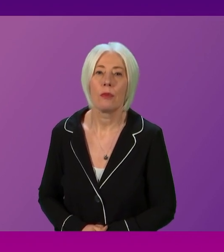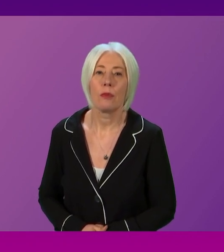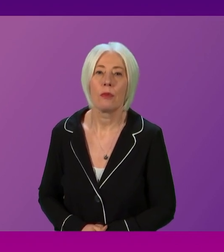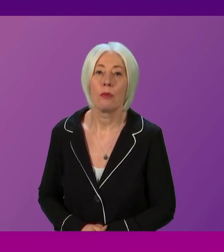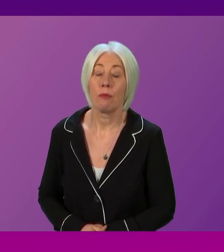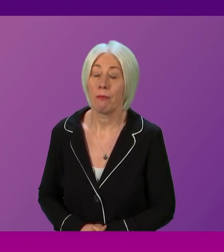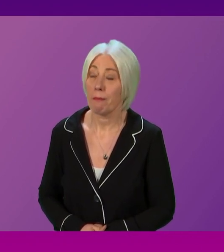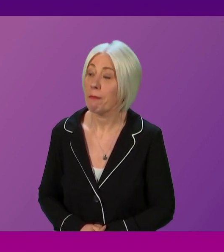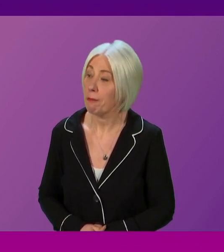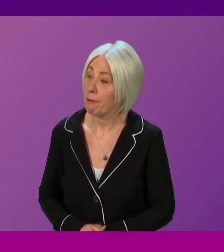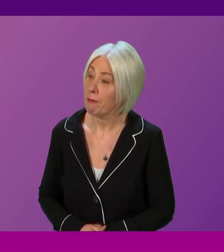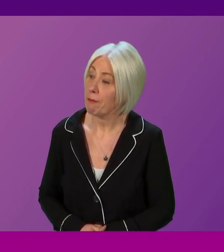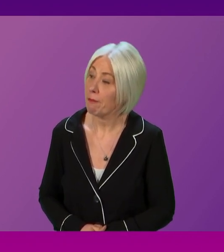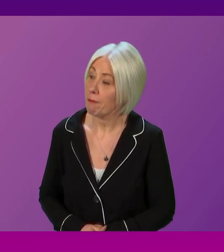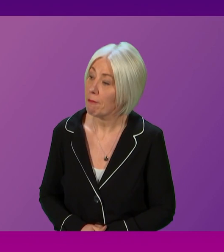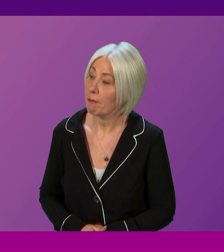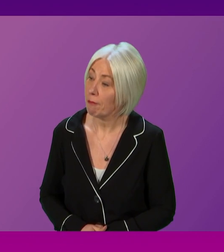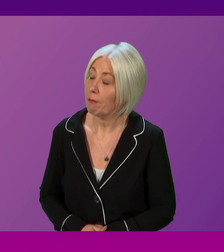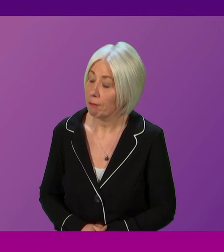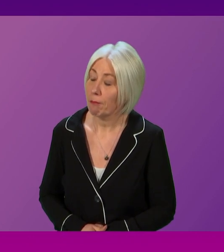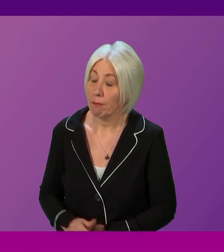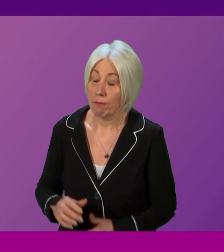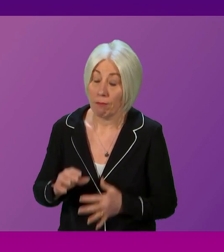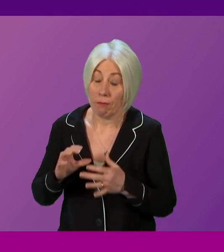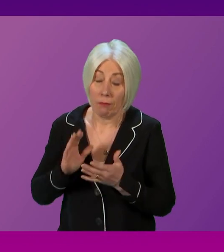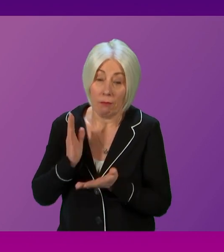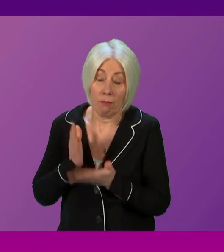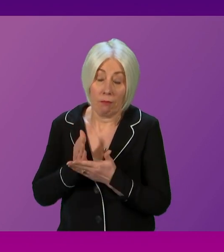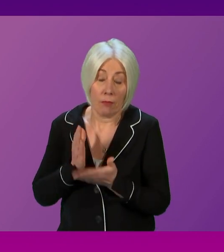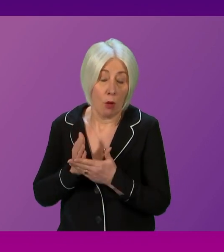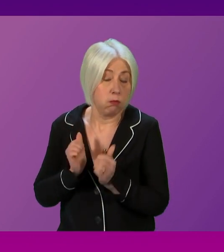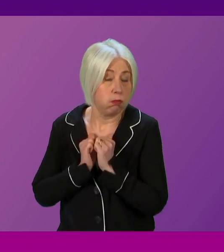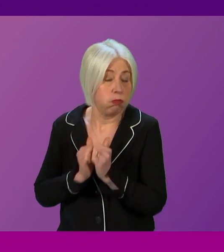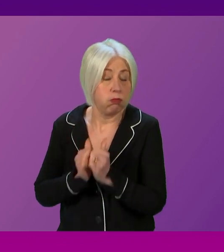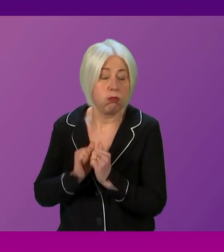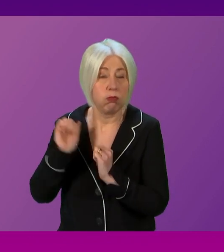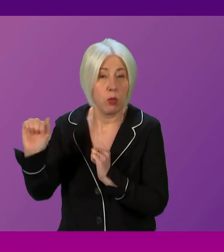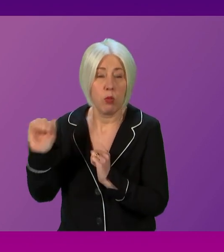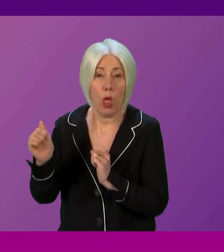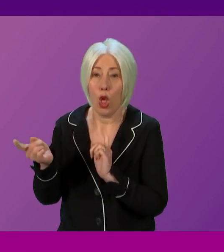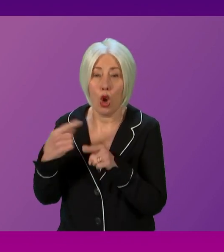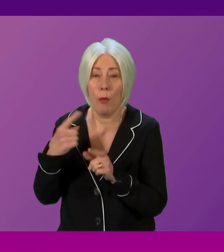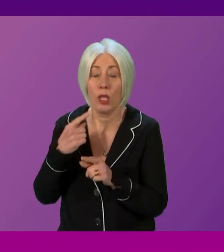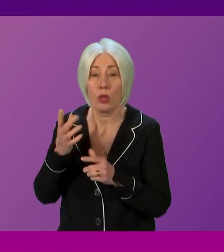I associate myself whole-heartedly with Fergus Ewing’s comments on Holocaust memorial day.